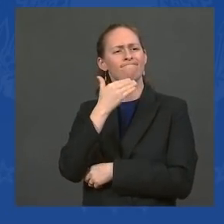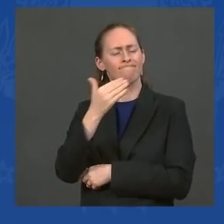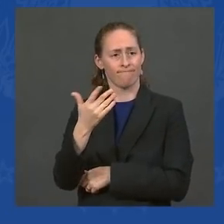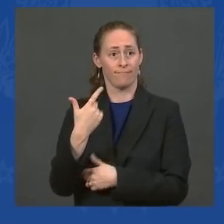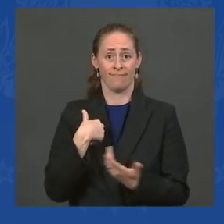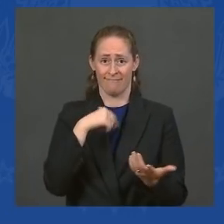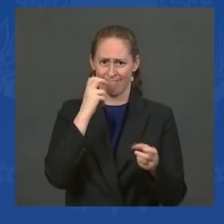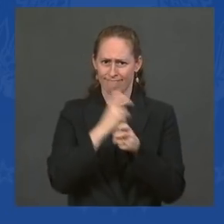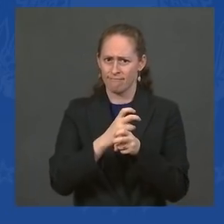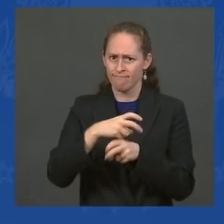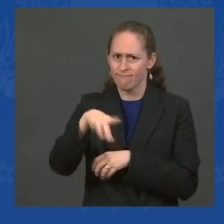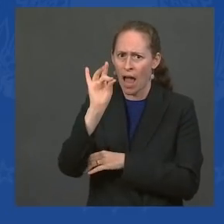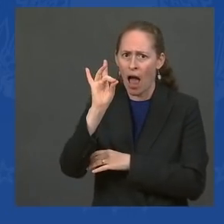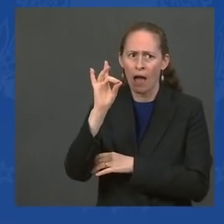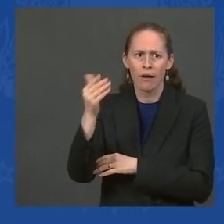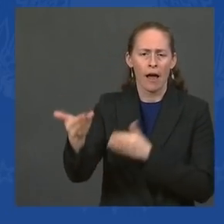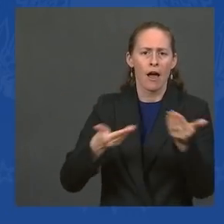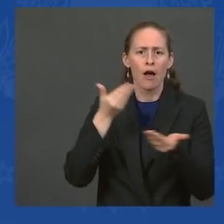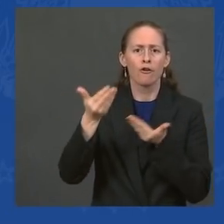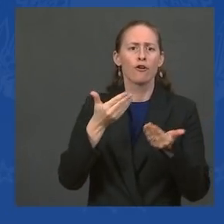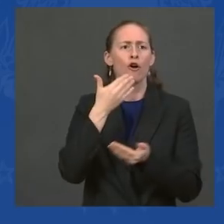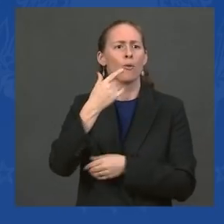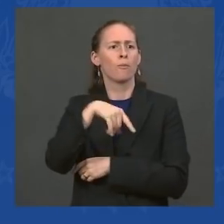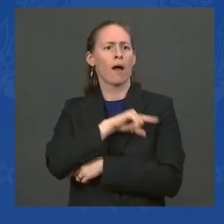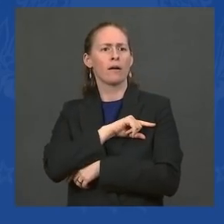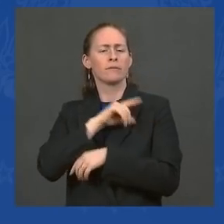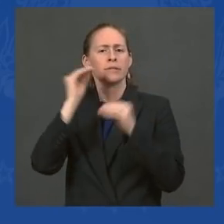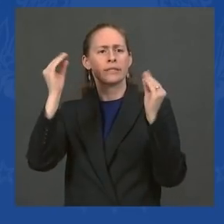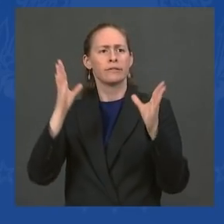Our youngest population are missing the critical